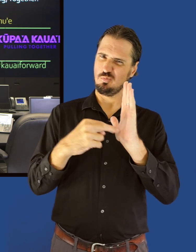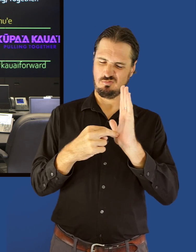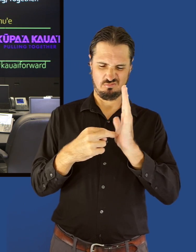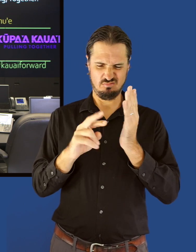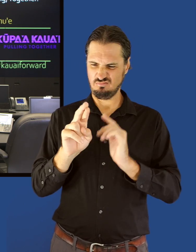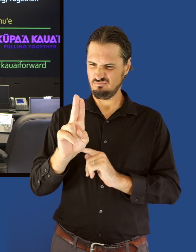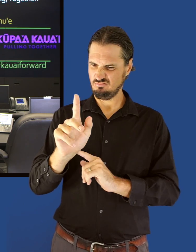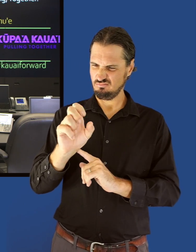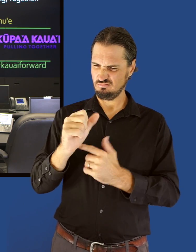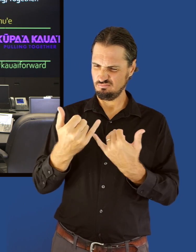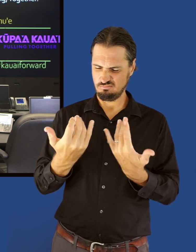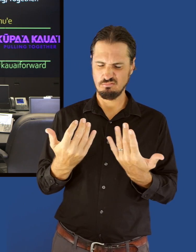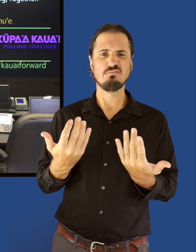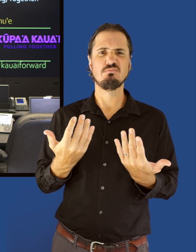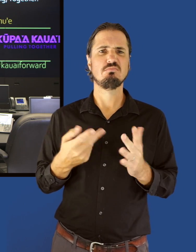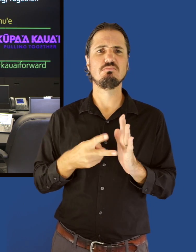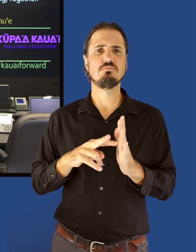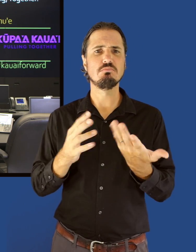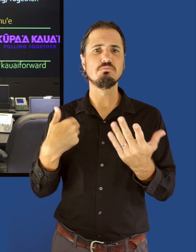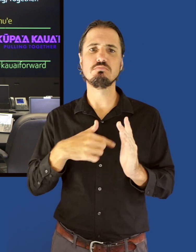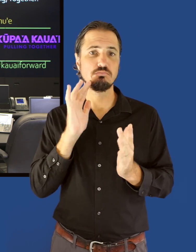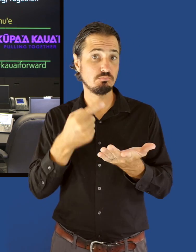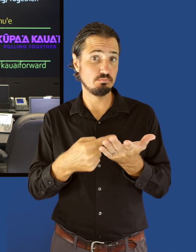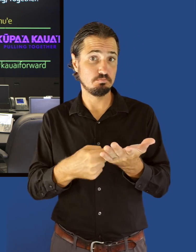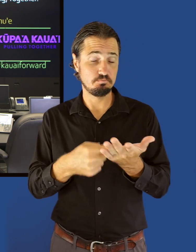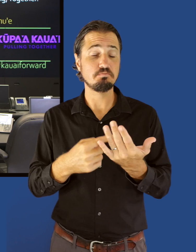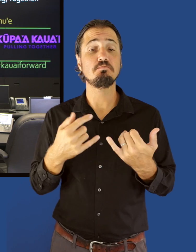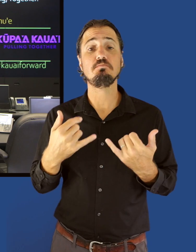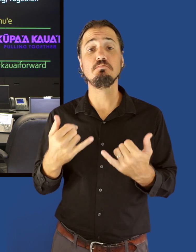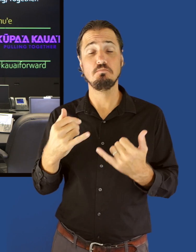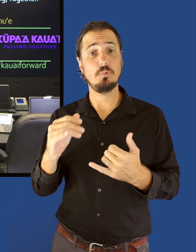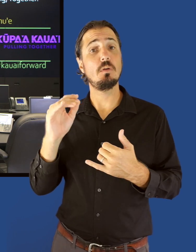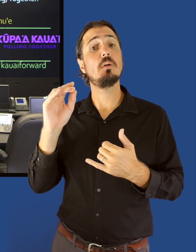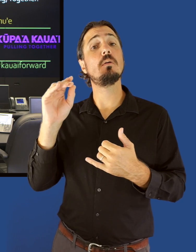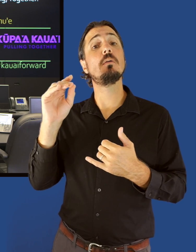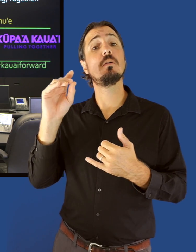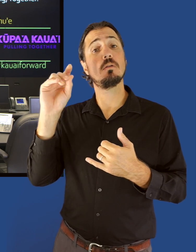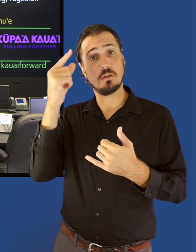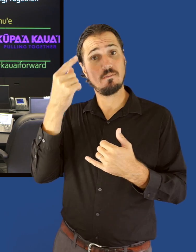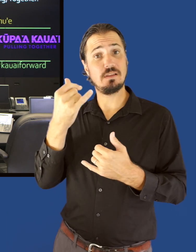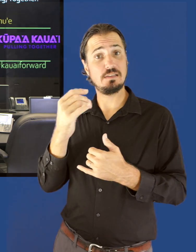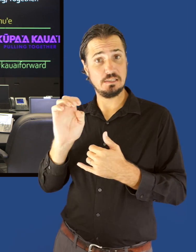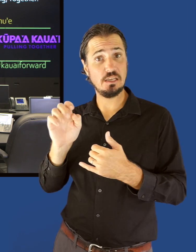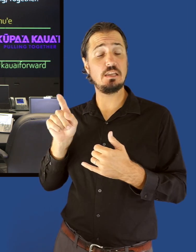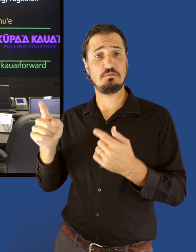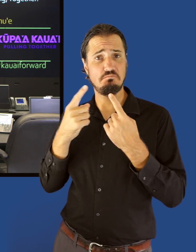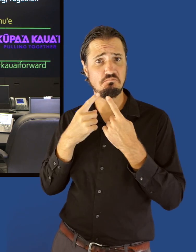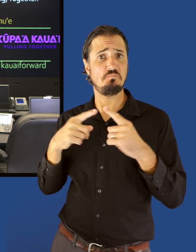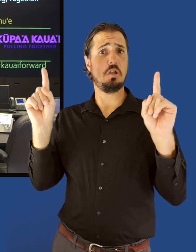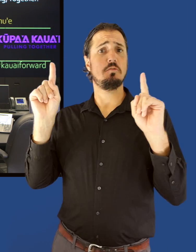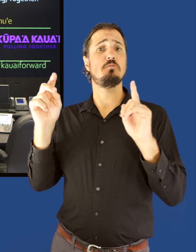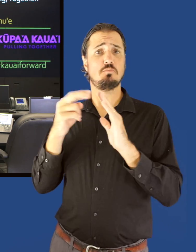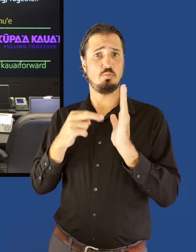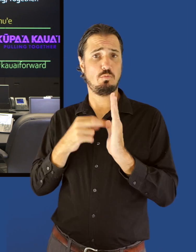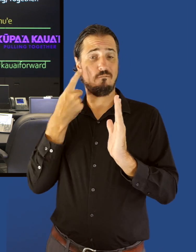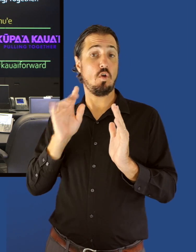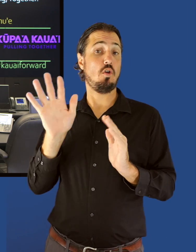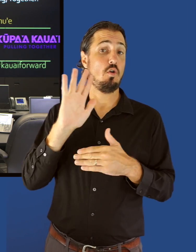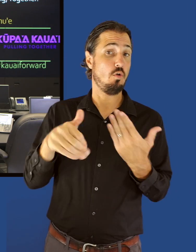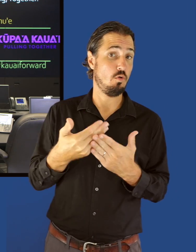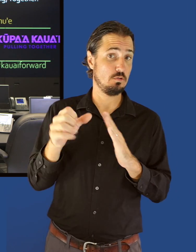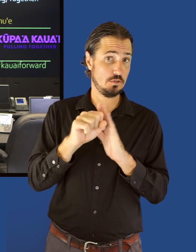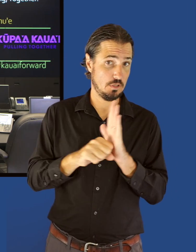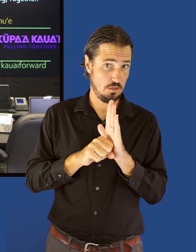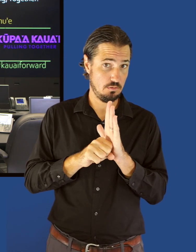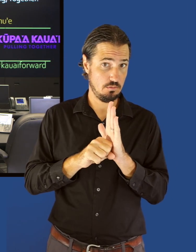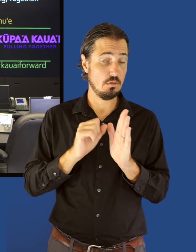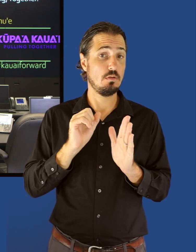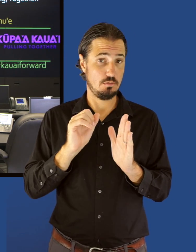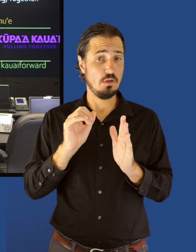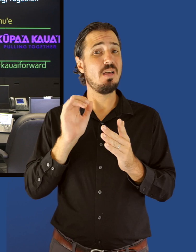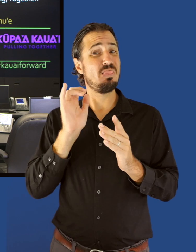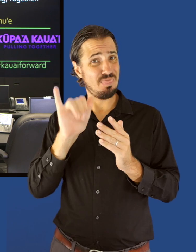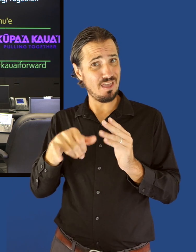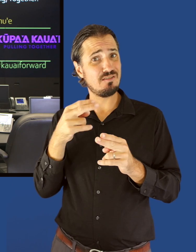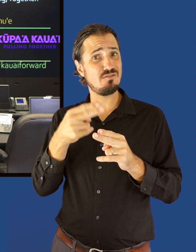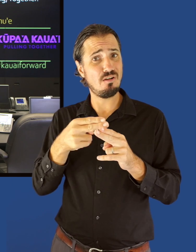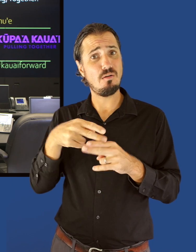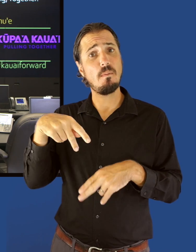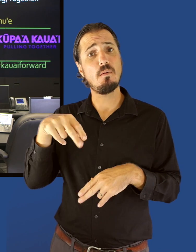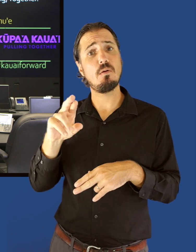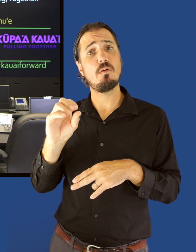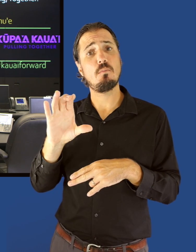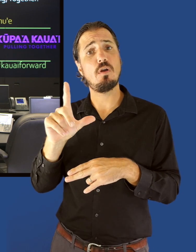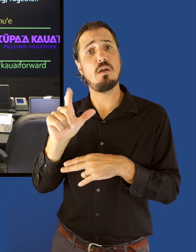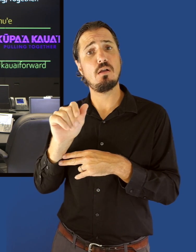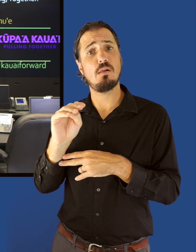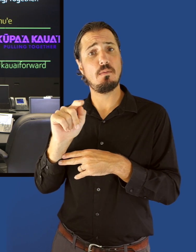As the Governor of the State of Hawai‘i, Governor Ige has in place an Emergency Proclamation that applies to all of us across the state. The Governor’s Proclamation determines our current